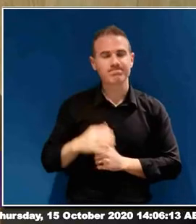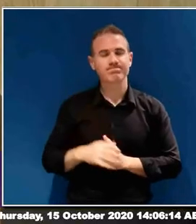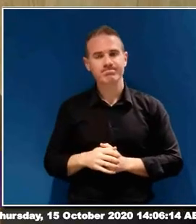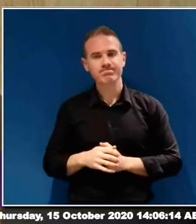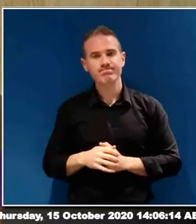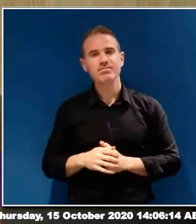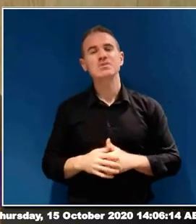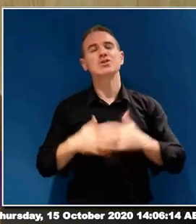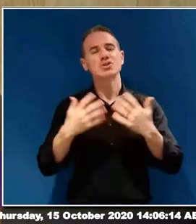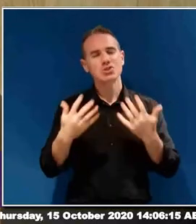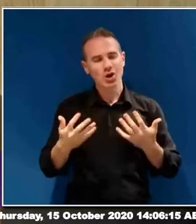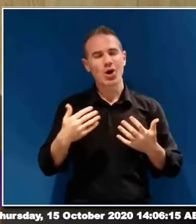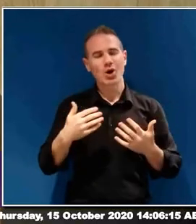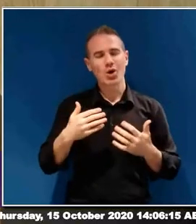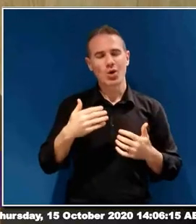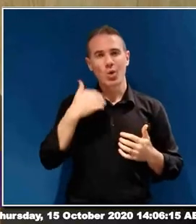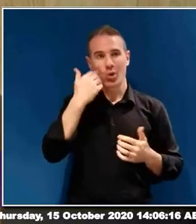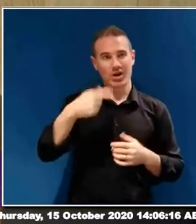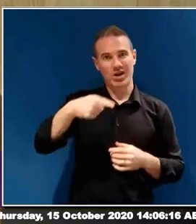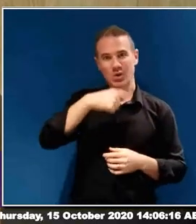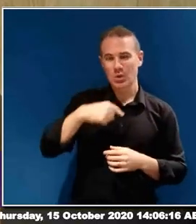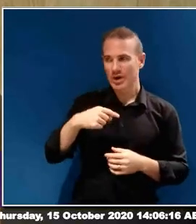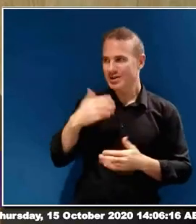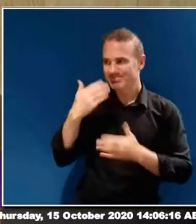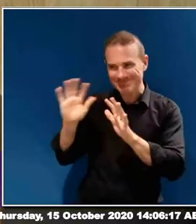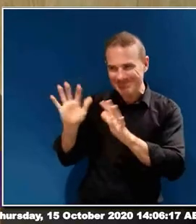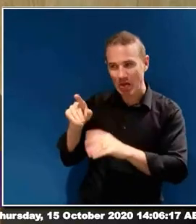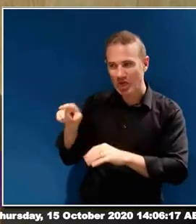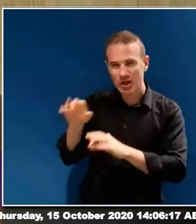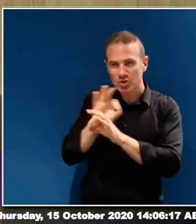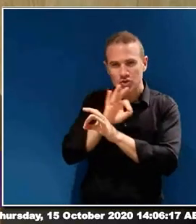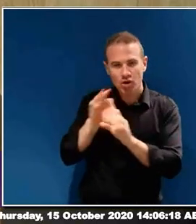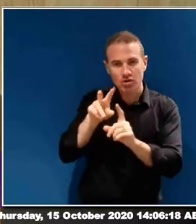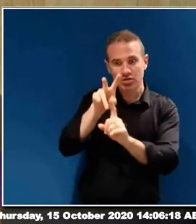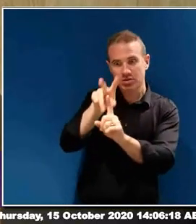diagnosing anything, we're just seeing if you meet criteria to see if you can